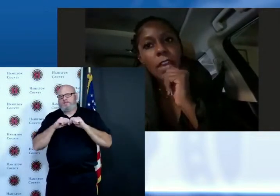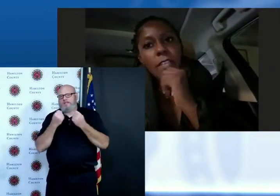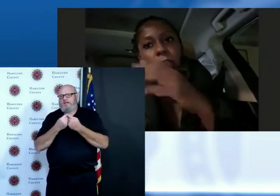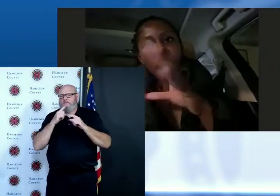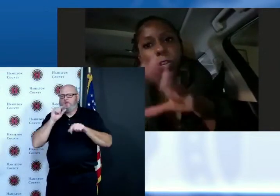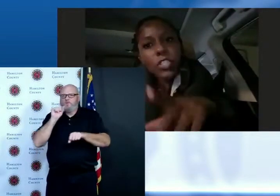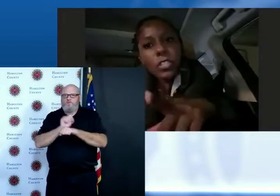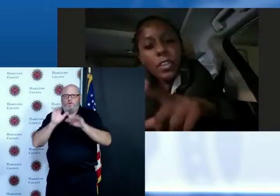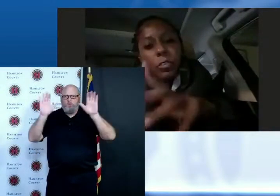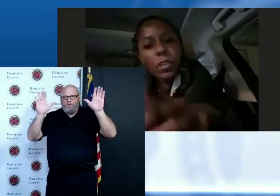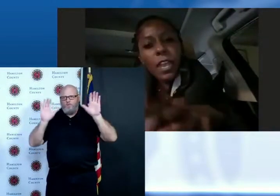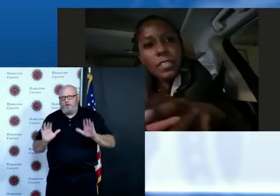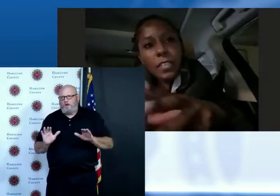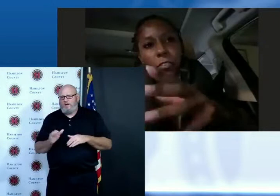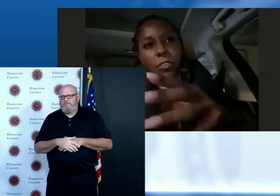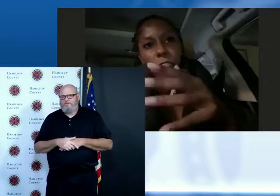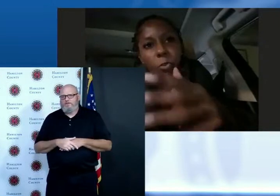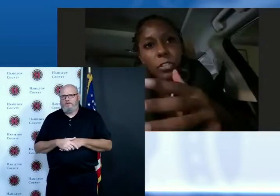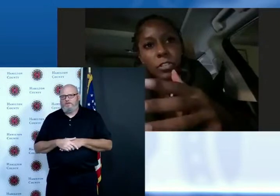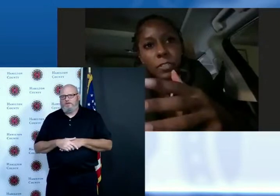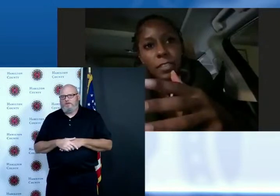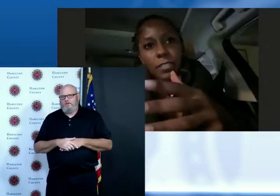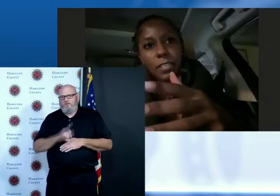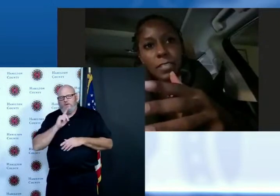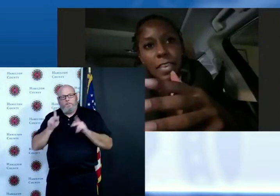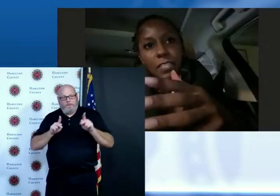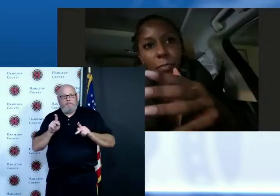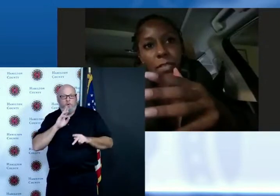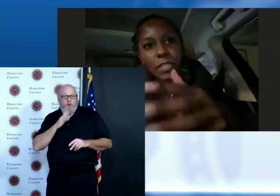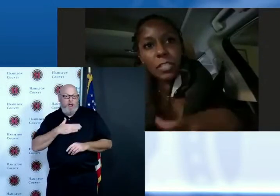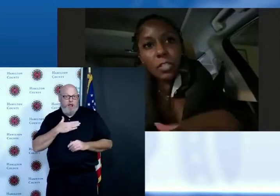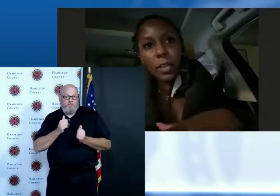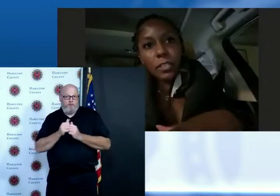another question have you guys I know there's a shortage of vaccines has there been any directive